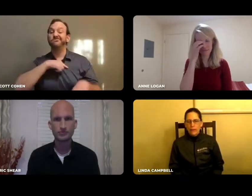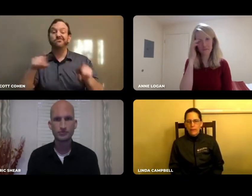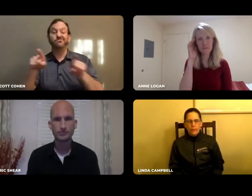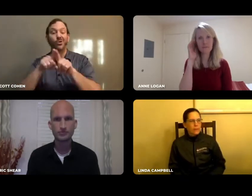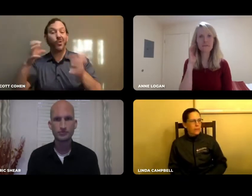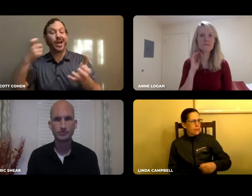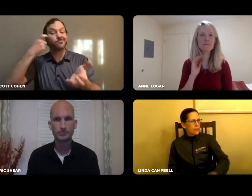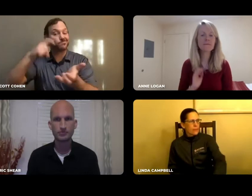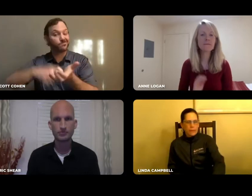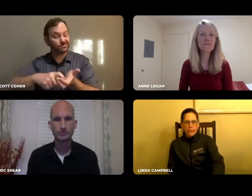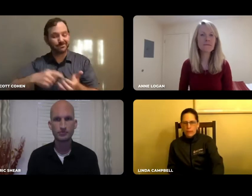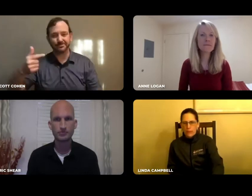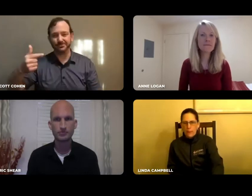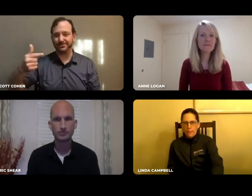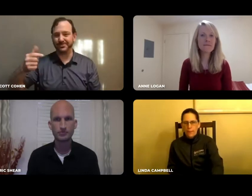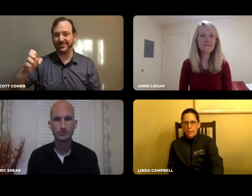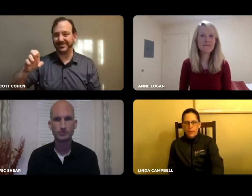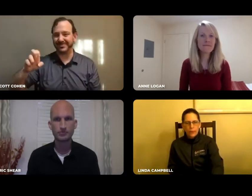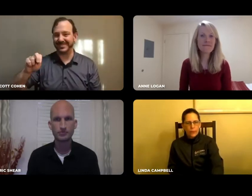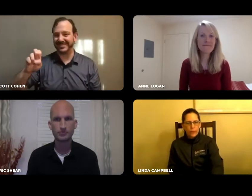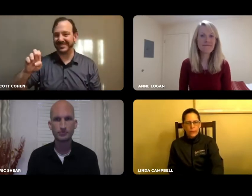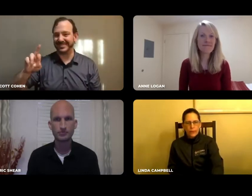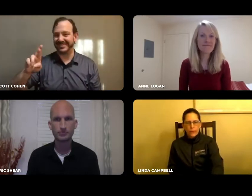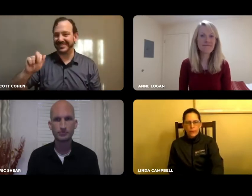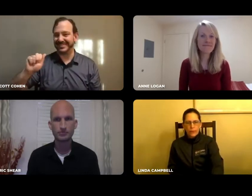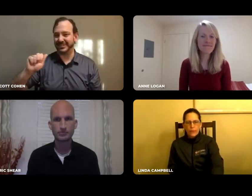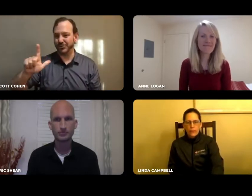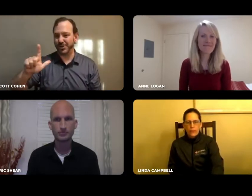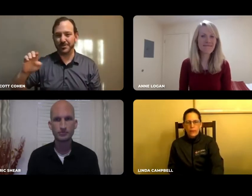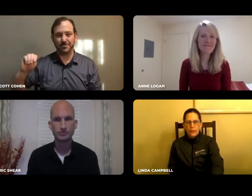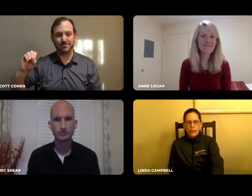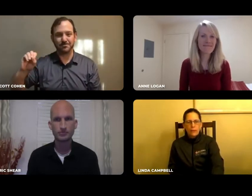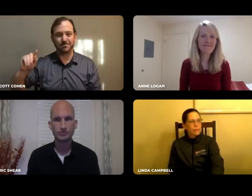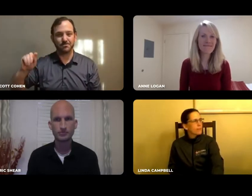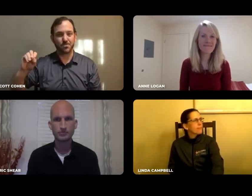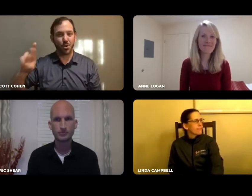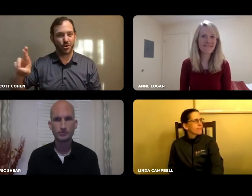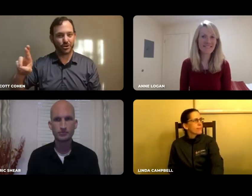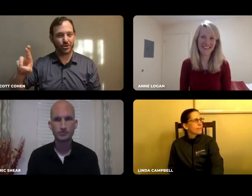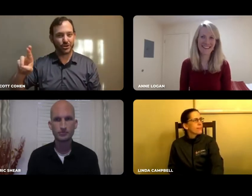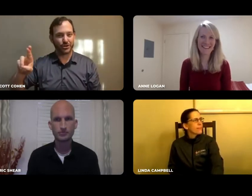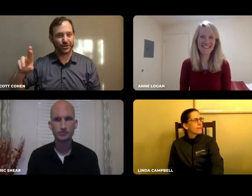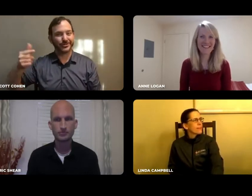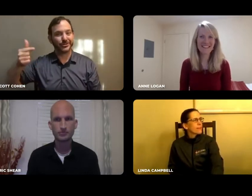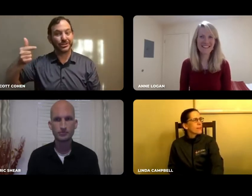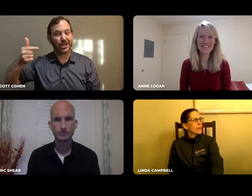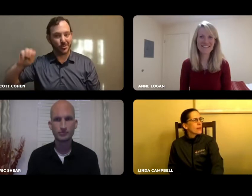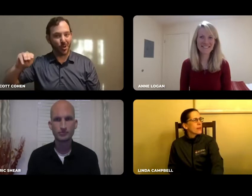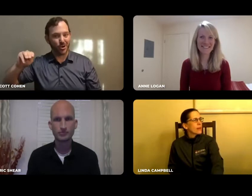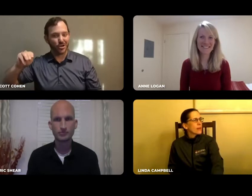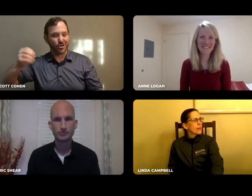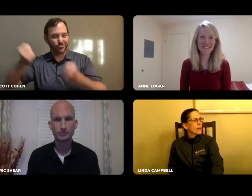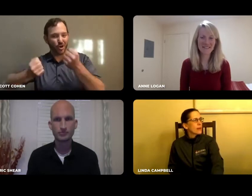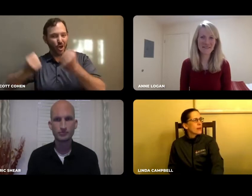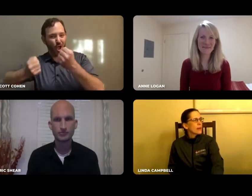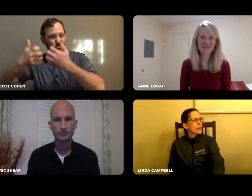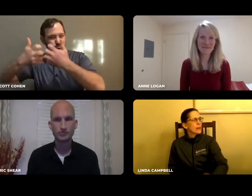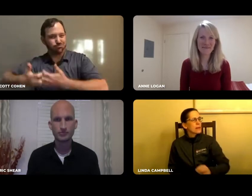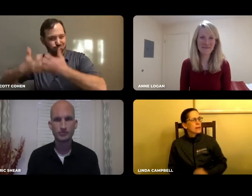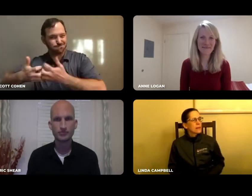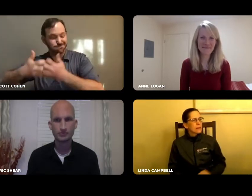We also want to recognize General Motors, the vehicle manufacturer